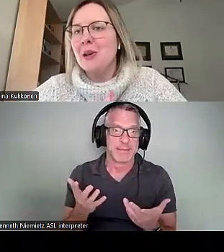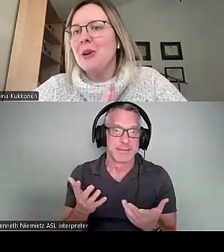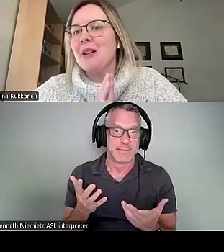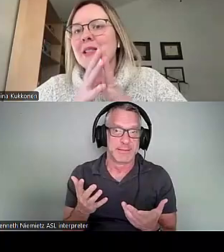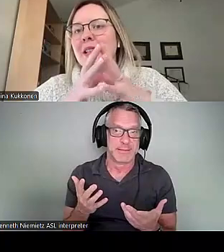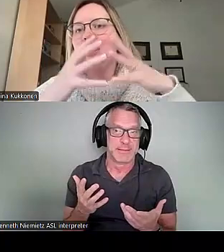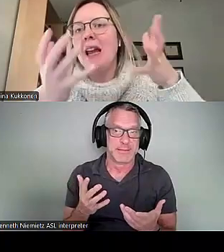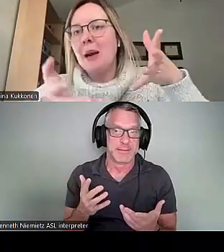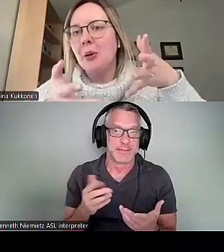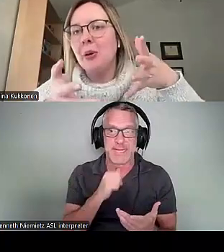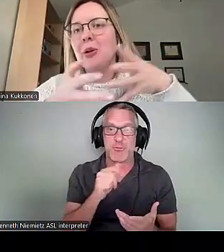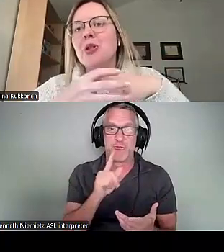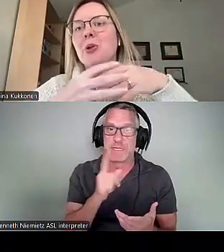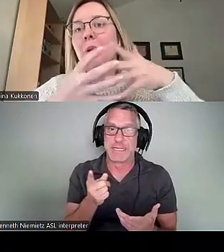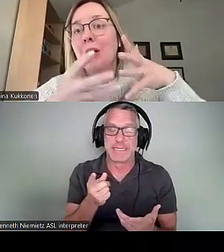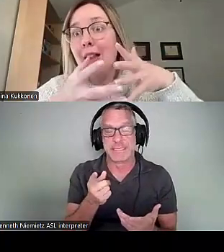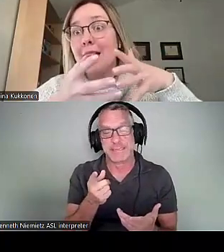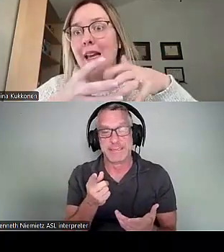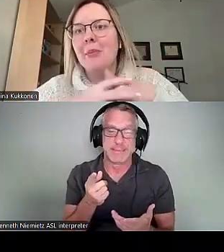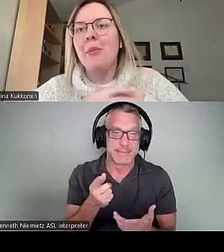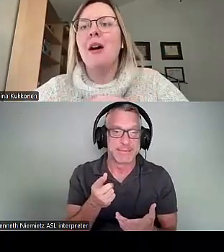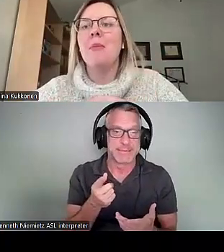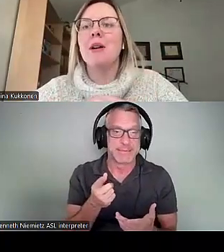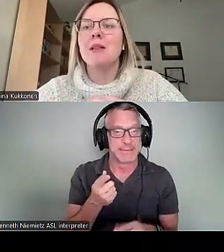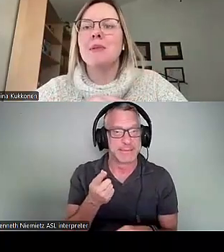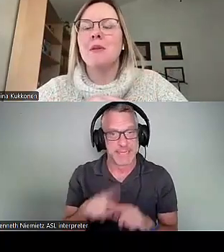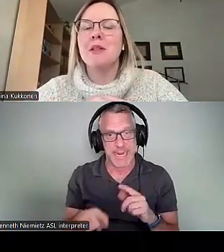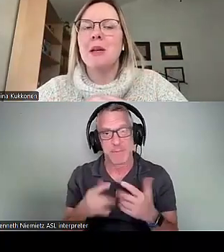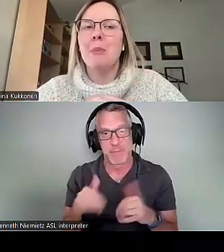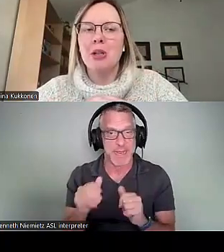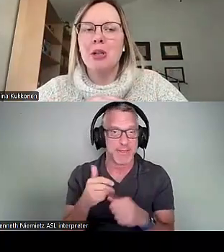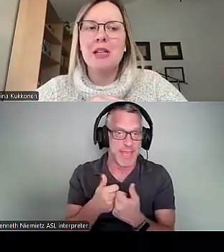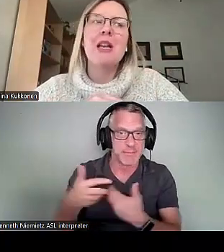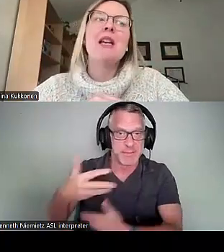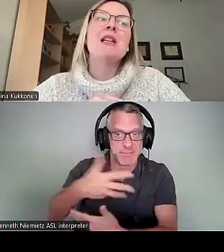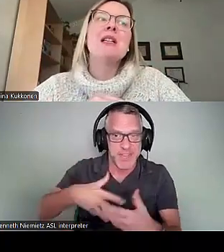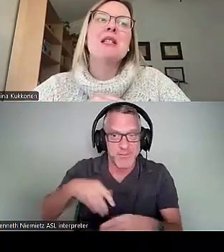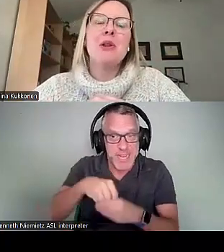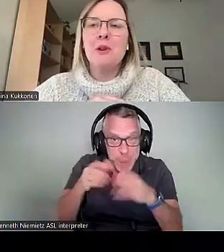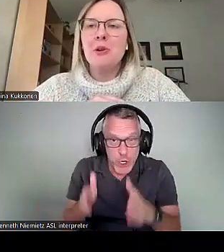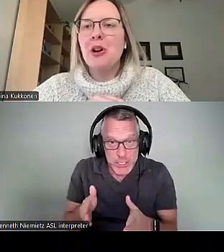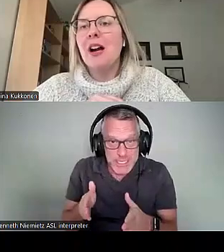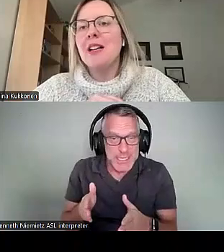they weren't necessarily able to play the game amongst themselves in person. So in the future, I